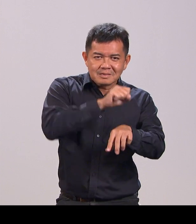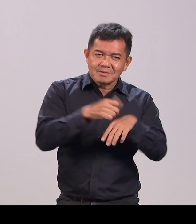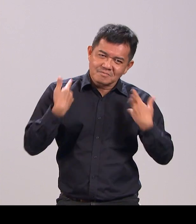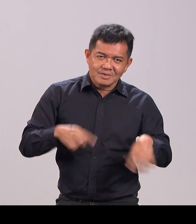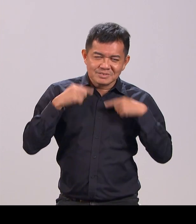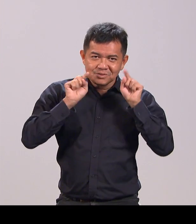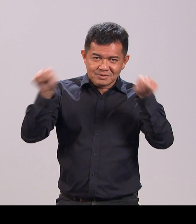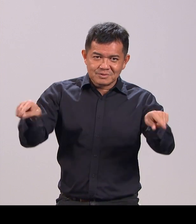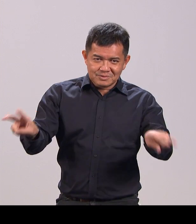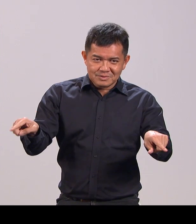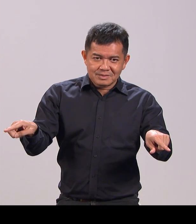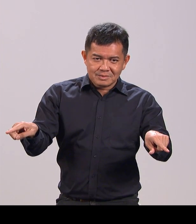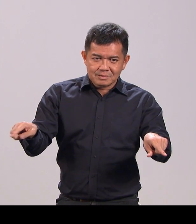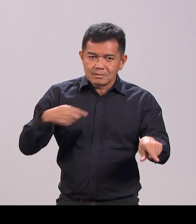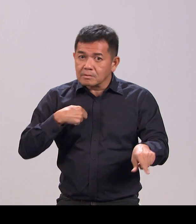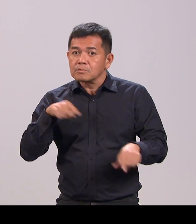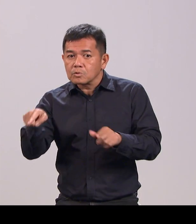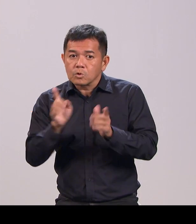Many of them starting their own companies.